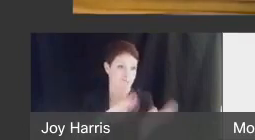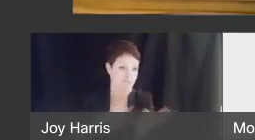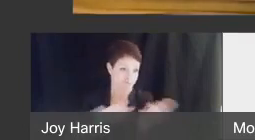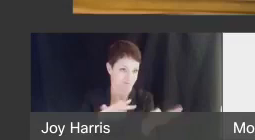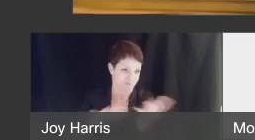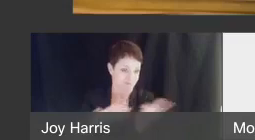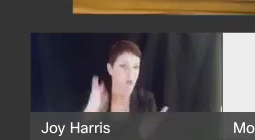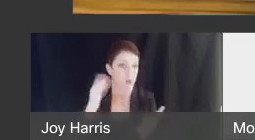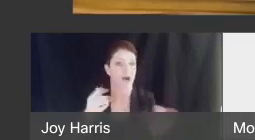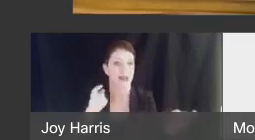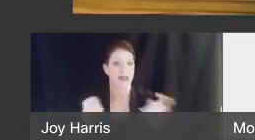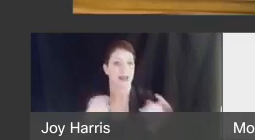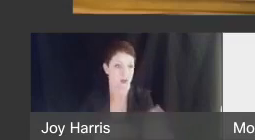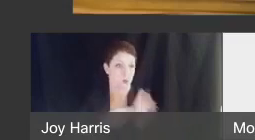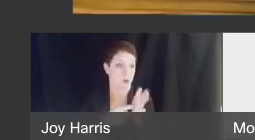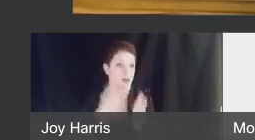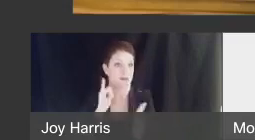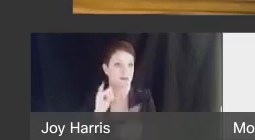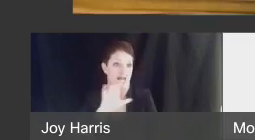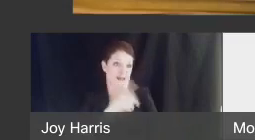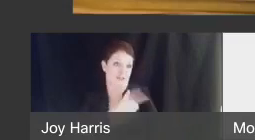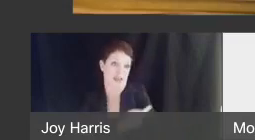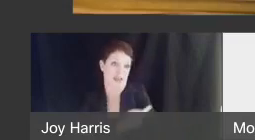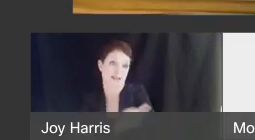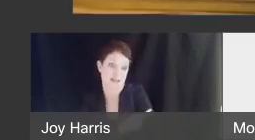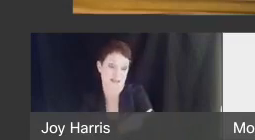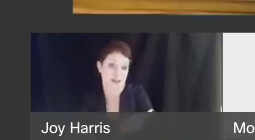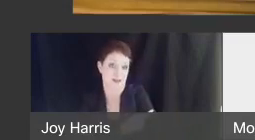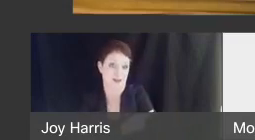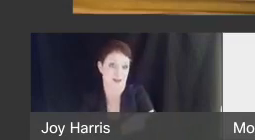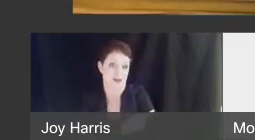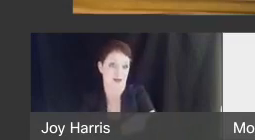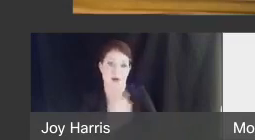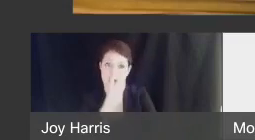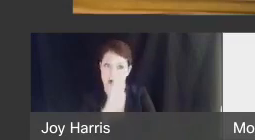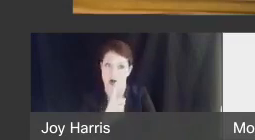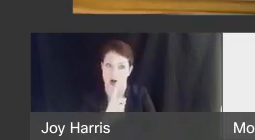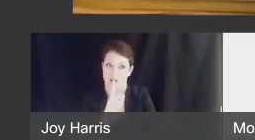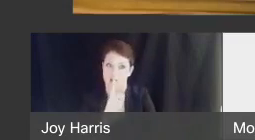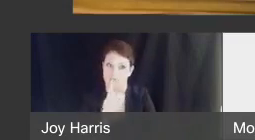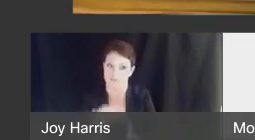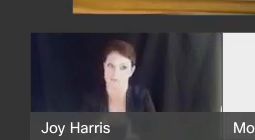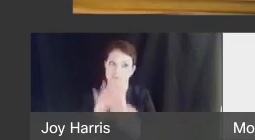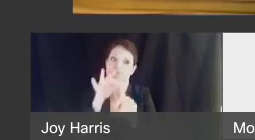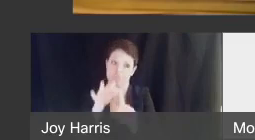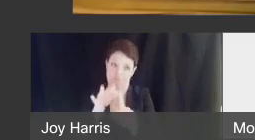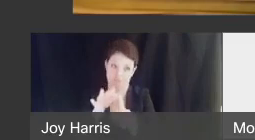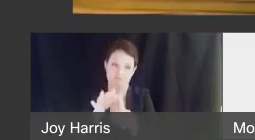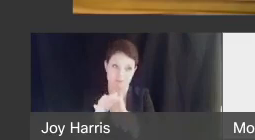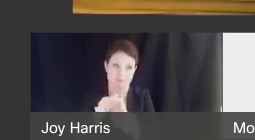requirements of this vaccine are quite unusual and so there's a couple things that are different